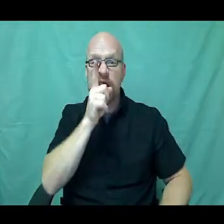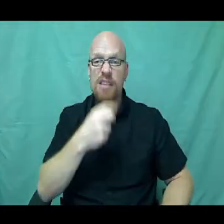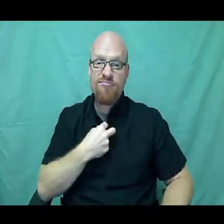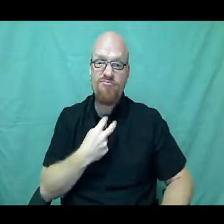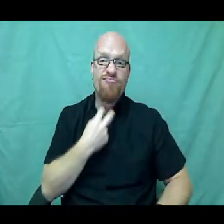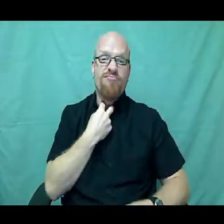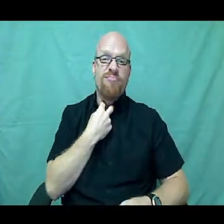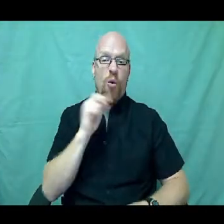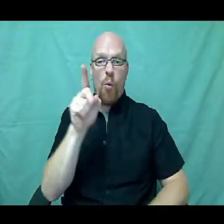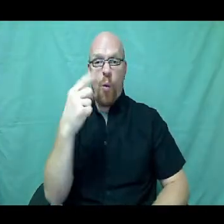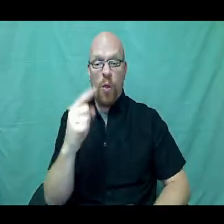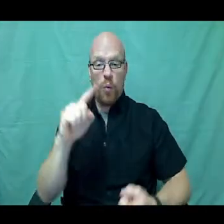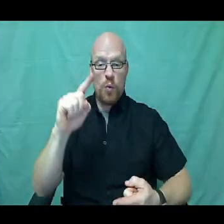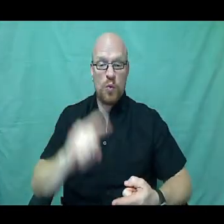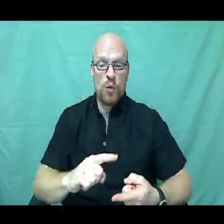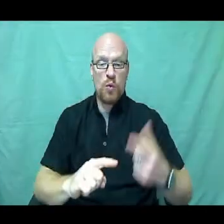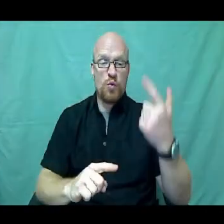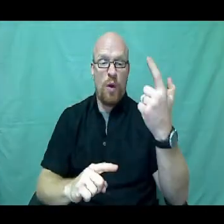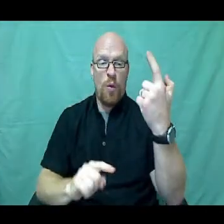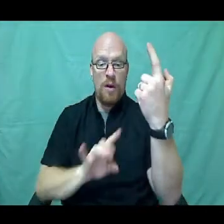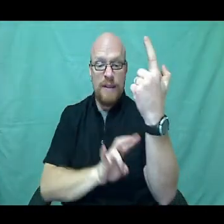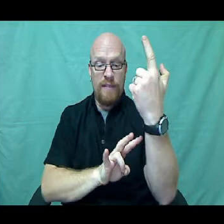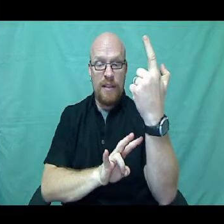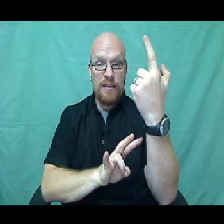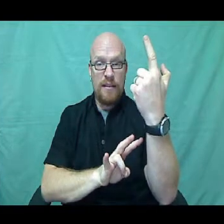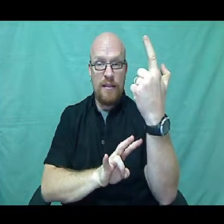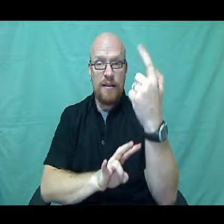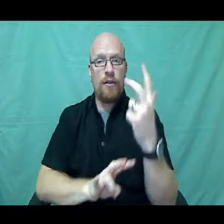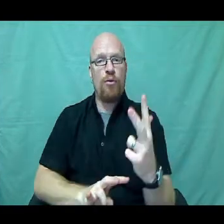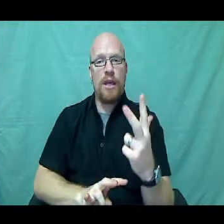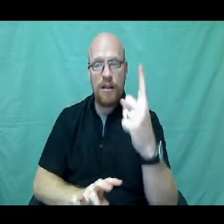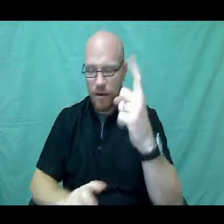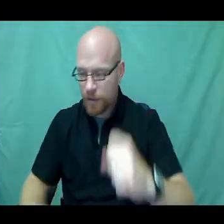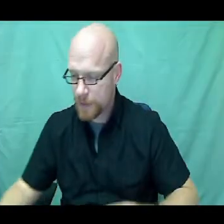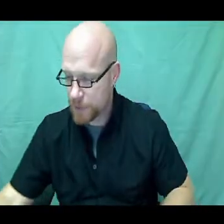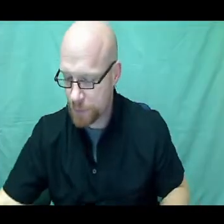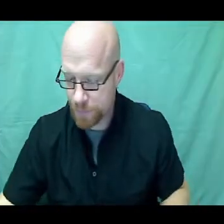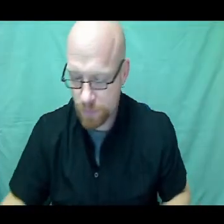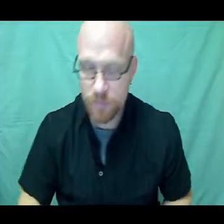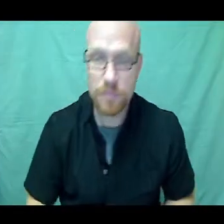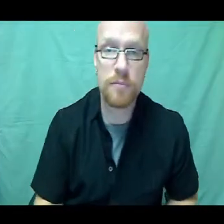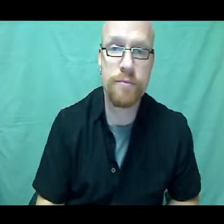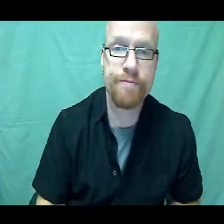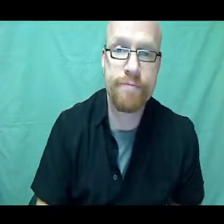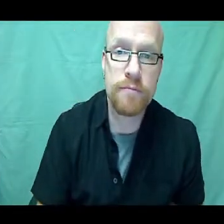But really the only thing I can do with this problem is to reduce the number part.